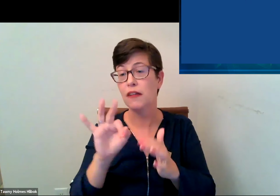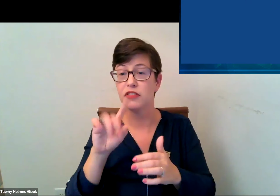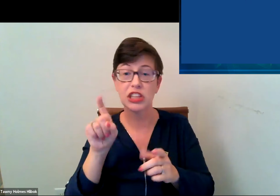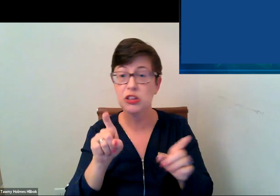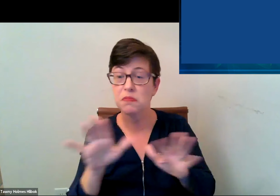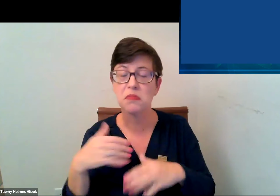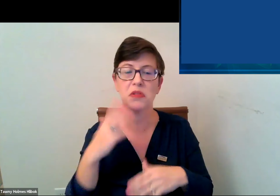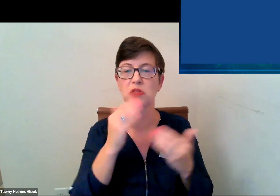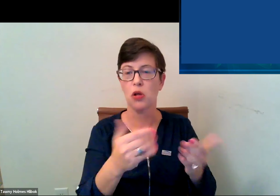It doesn't seem to be working.